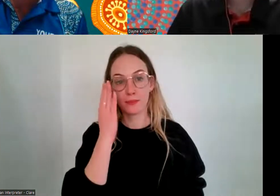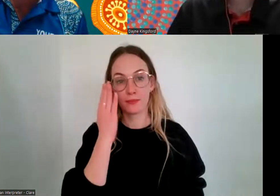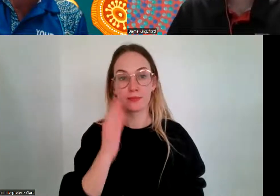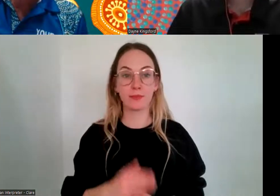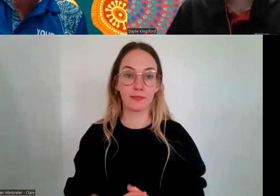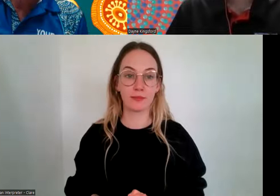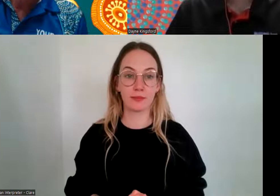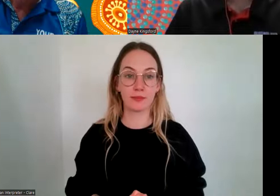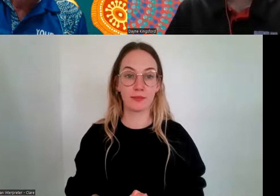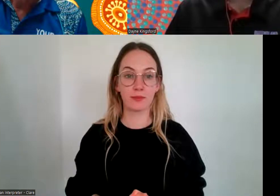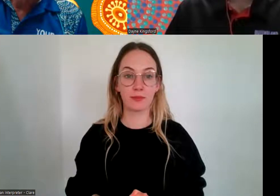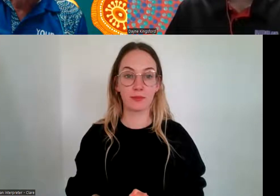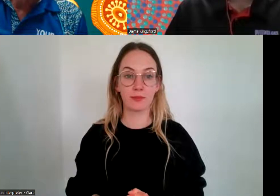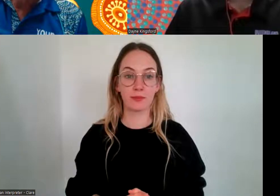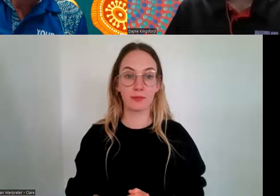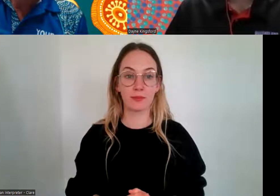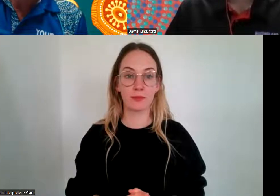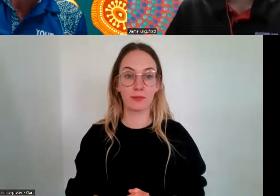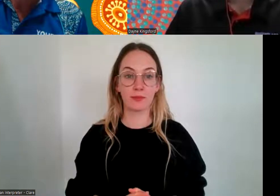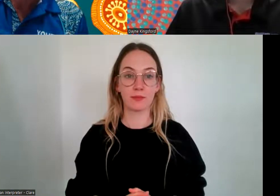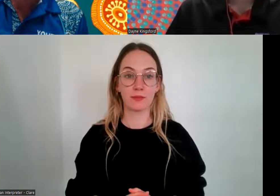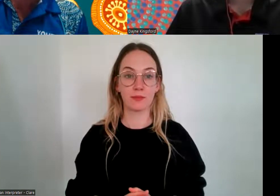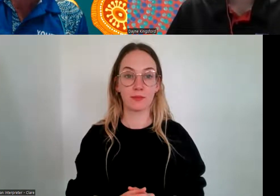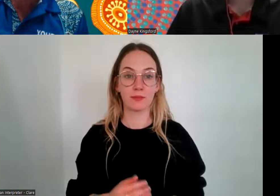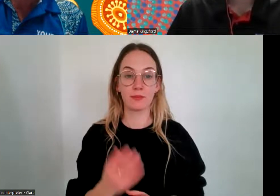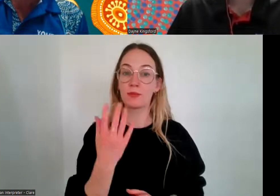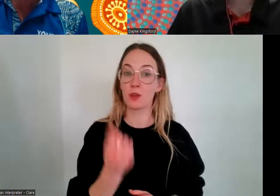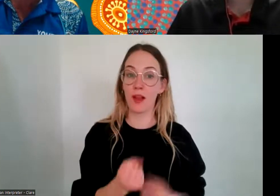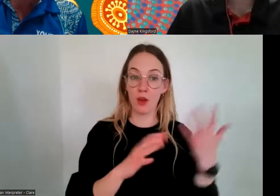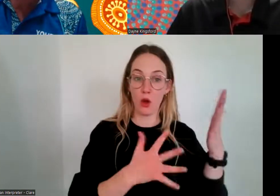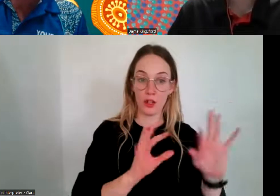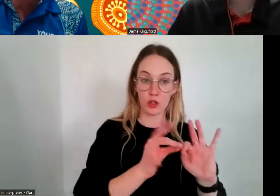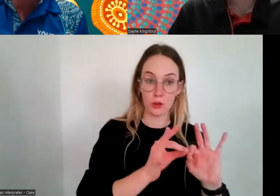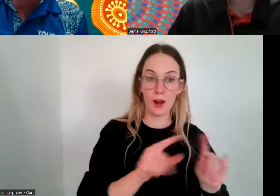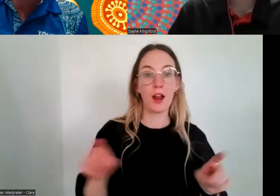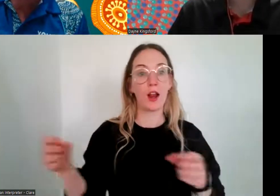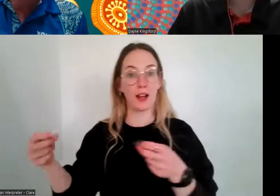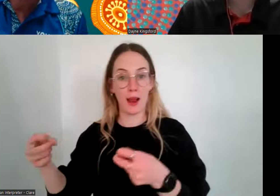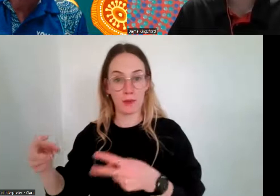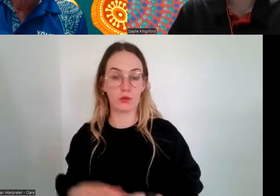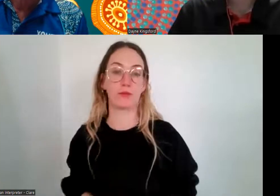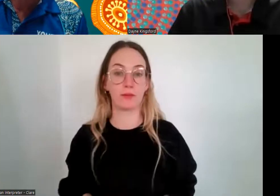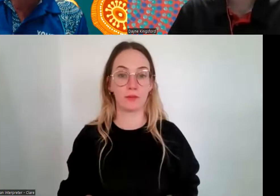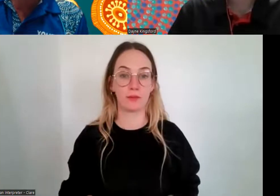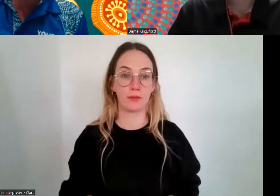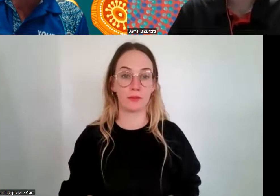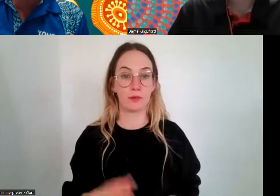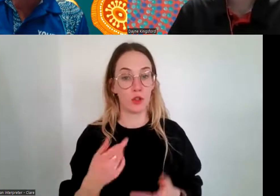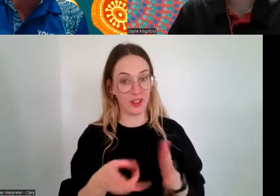Auslan and captions are also available. To turn on your captions, please go to the tool